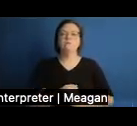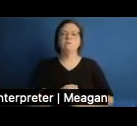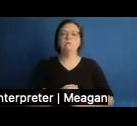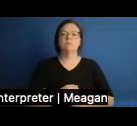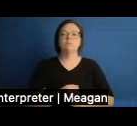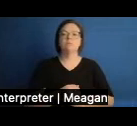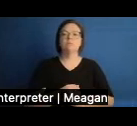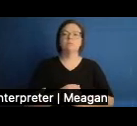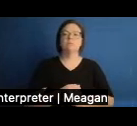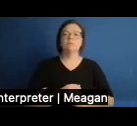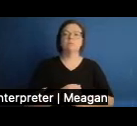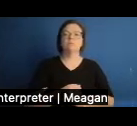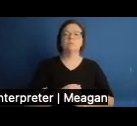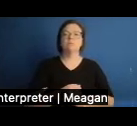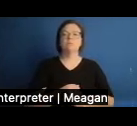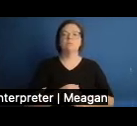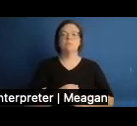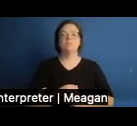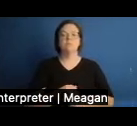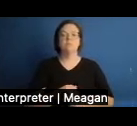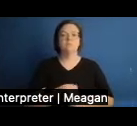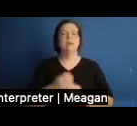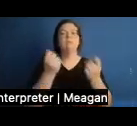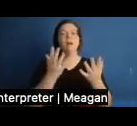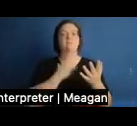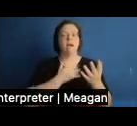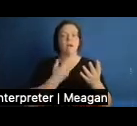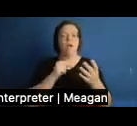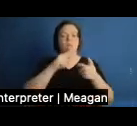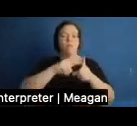like there's a lot of my own vocabulary that I gravitate toward in writing because